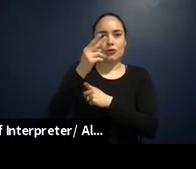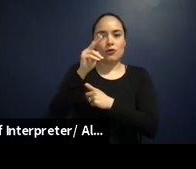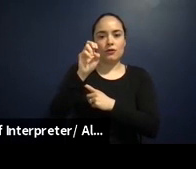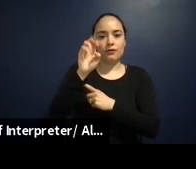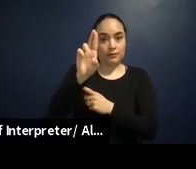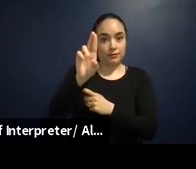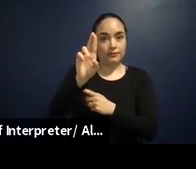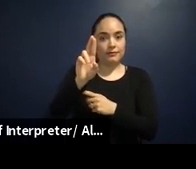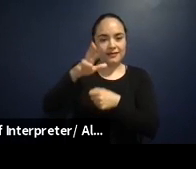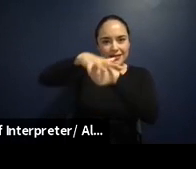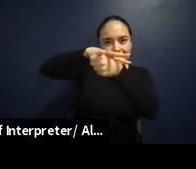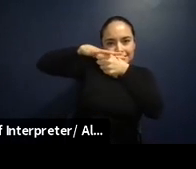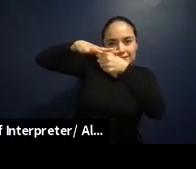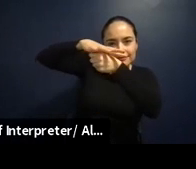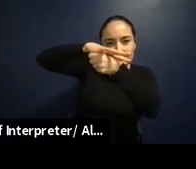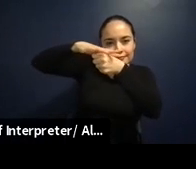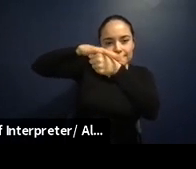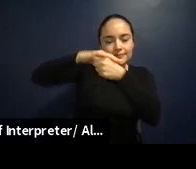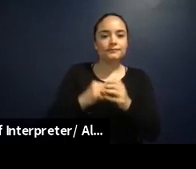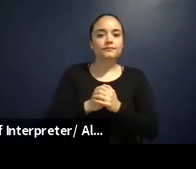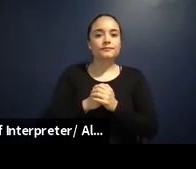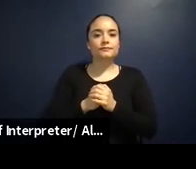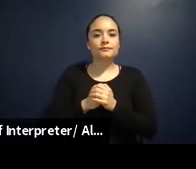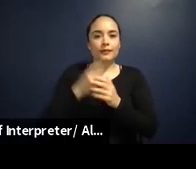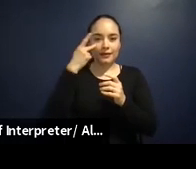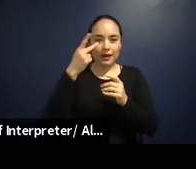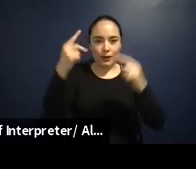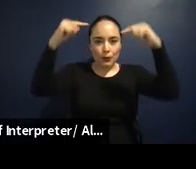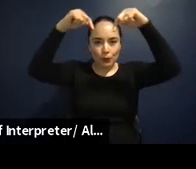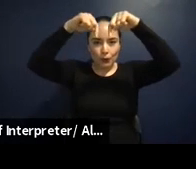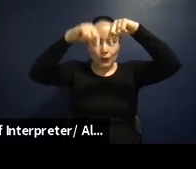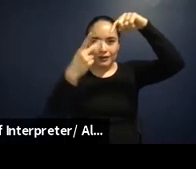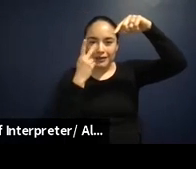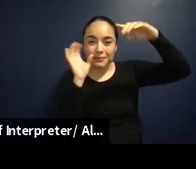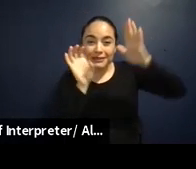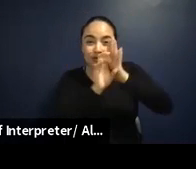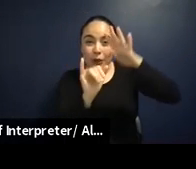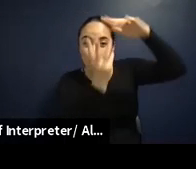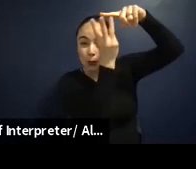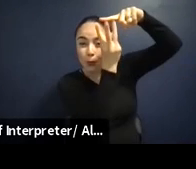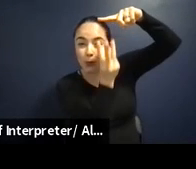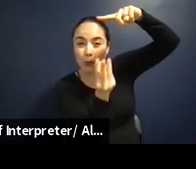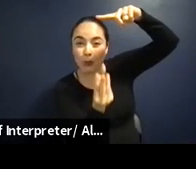the lava has kind of gone extinct and formed these columns of basalt, and there's the basalt block up